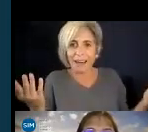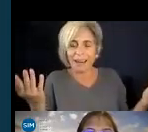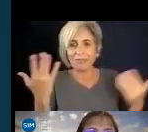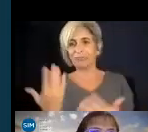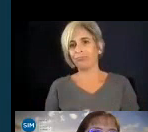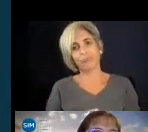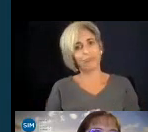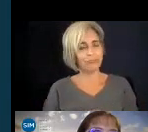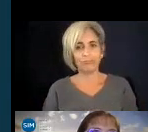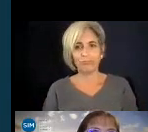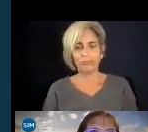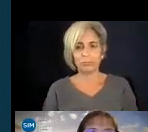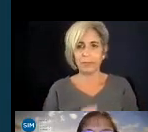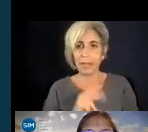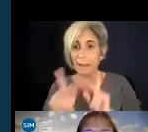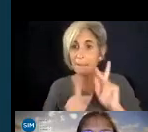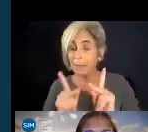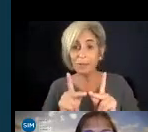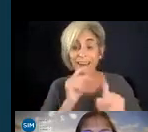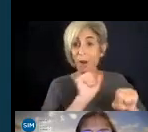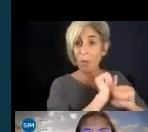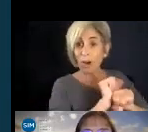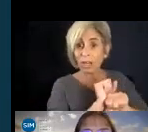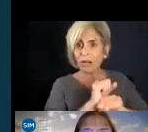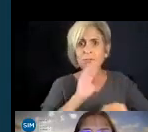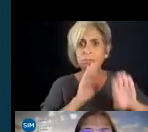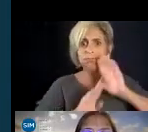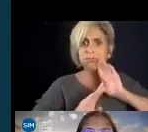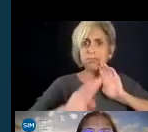I know the people who are not working, I'm sure they want to work.